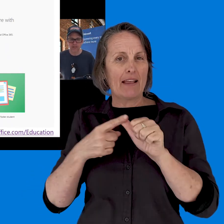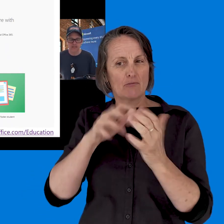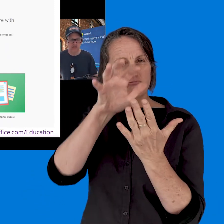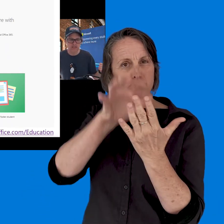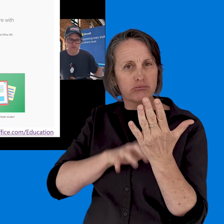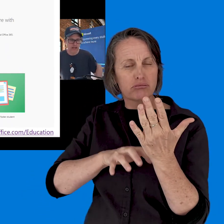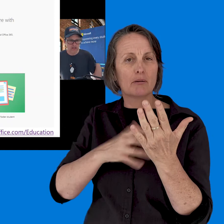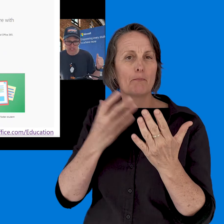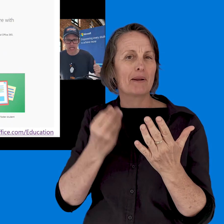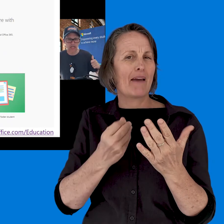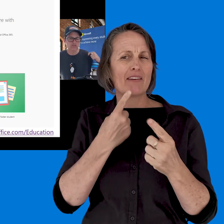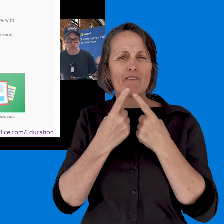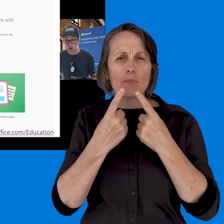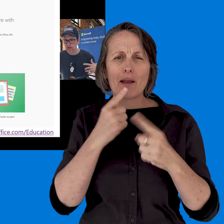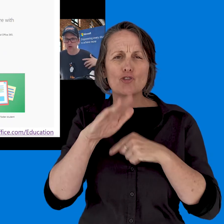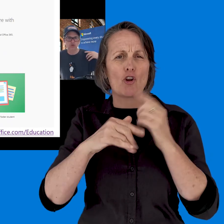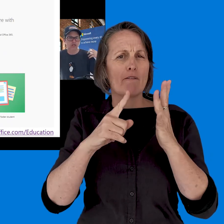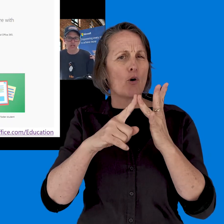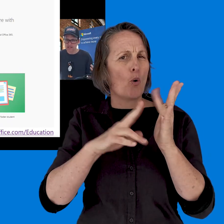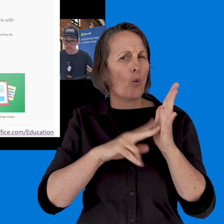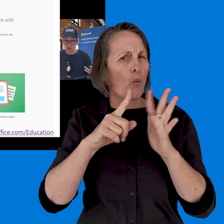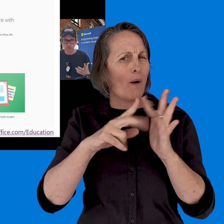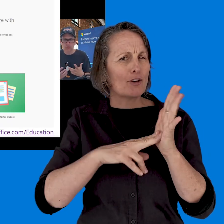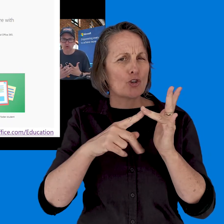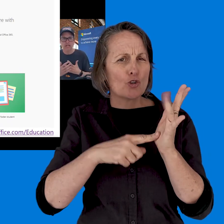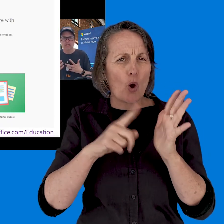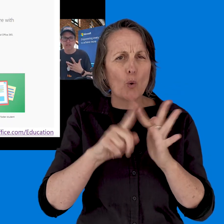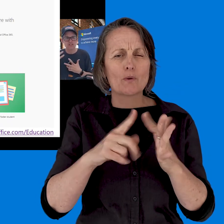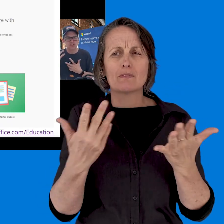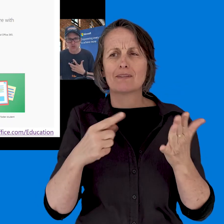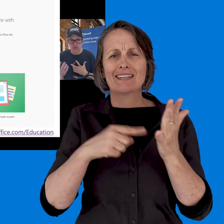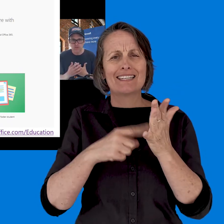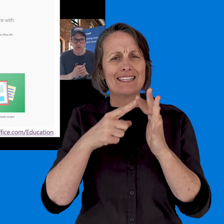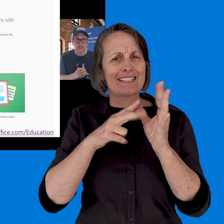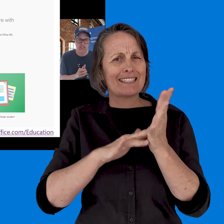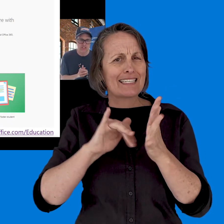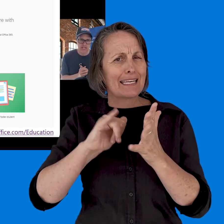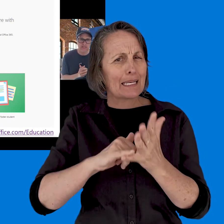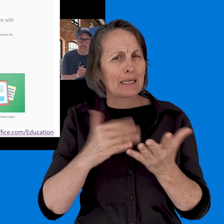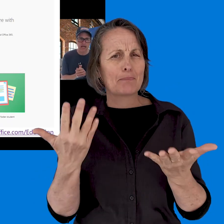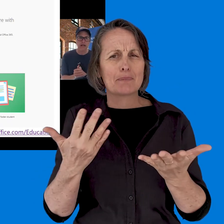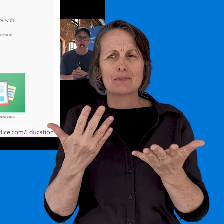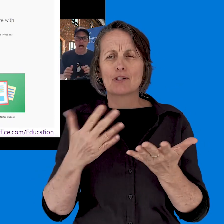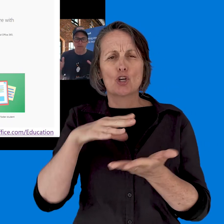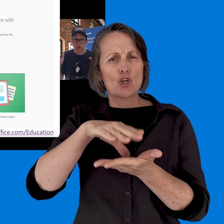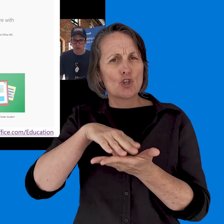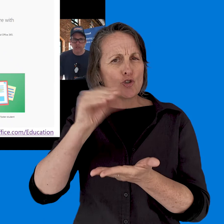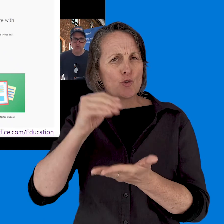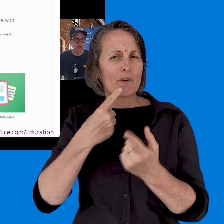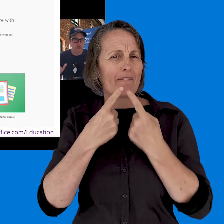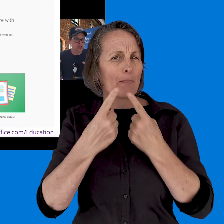But there's things around teams and OneNote, class notebook. There's a student information center and I really, you know,